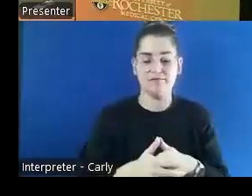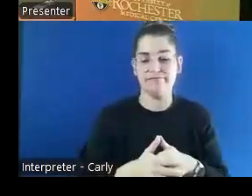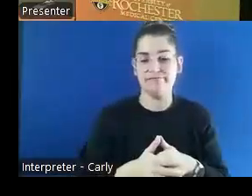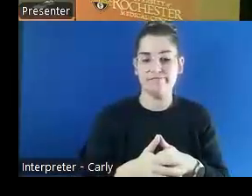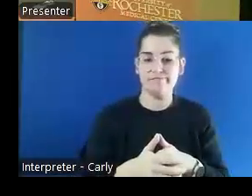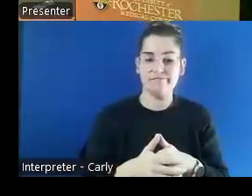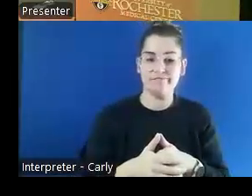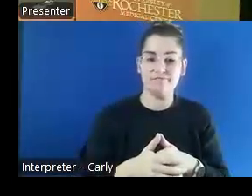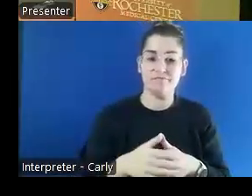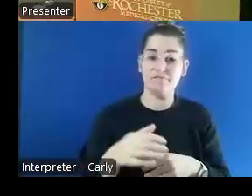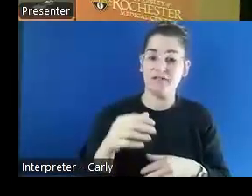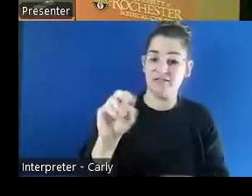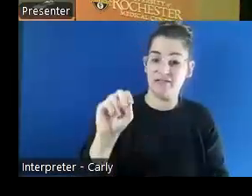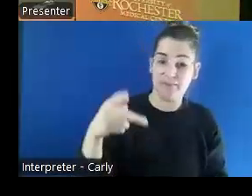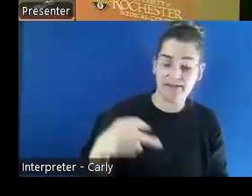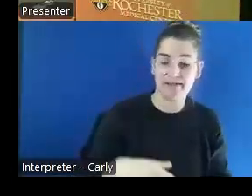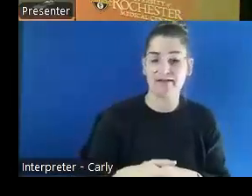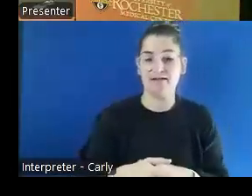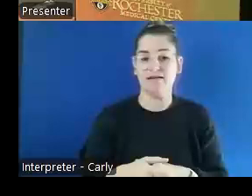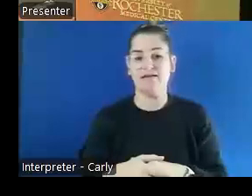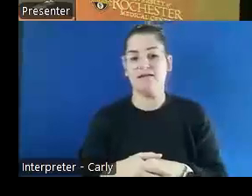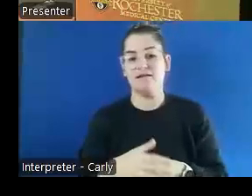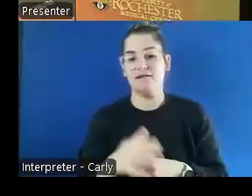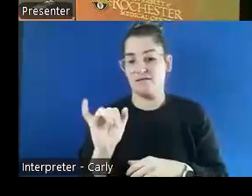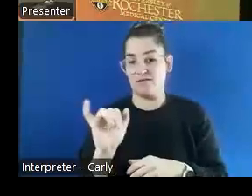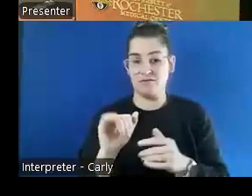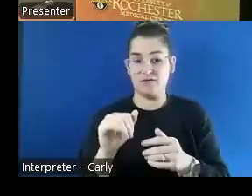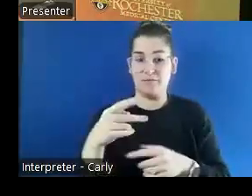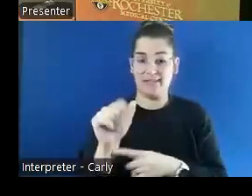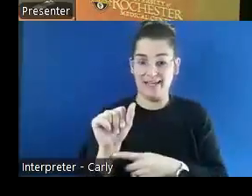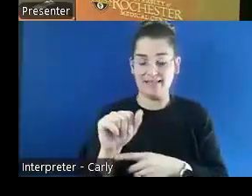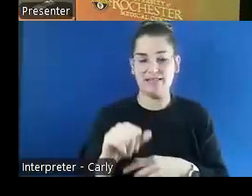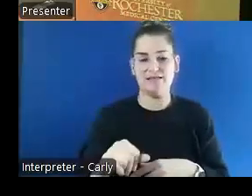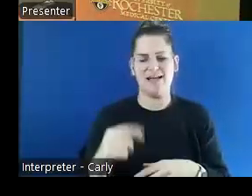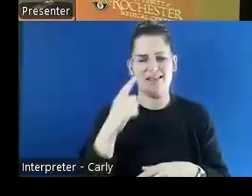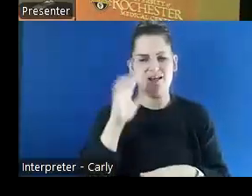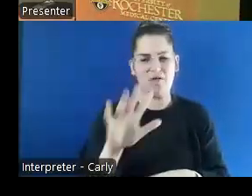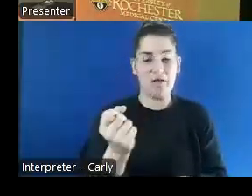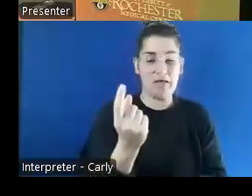and physician assistants we have 11 or 12 now I believe um some of whom work part-time and what's